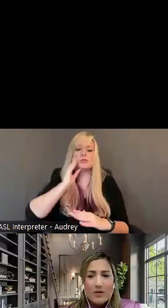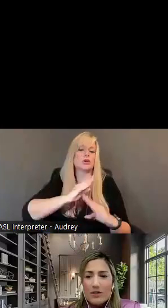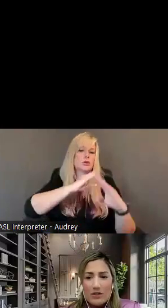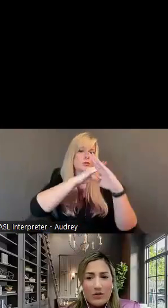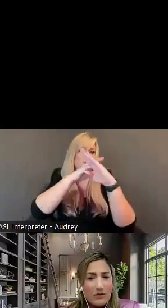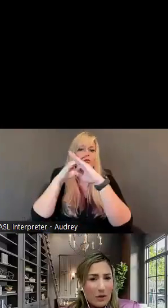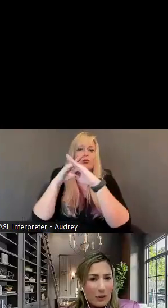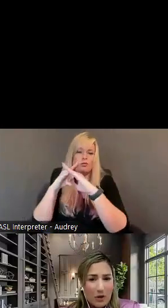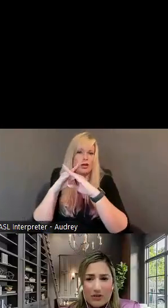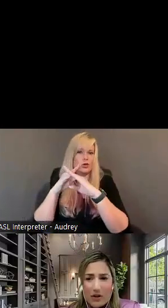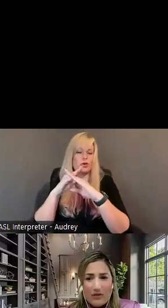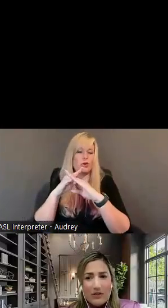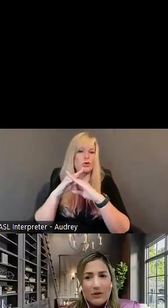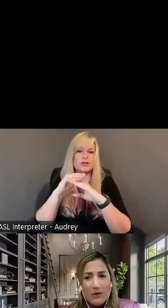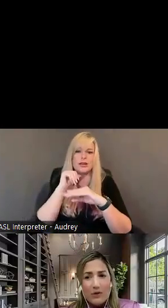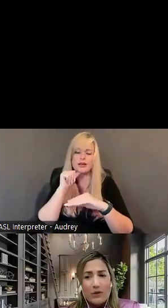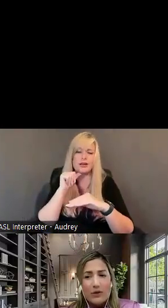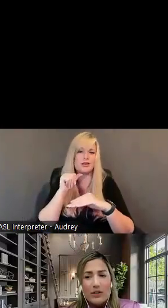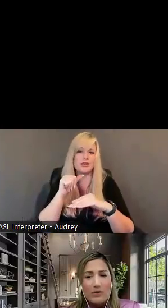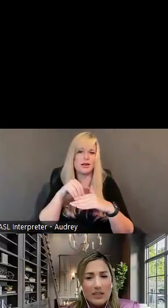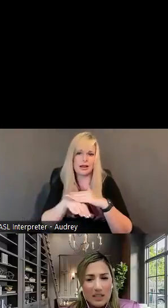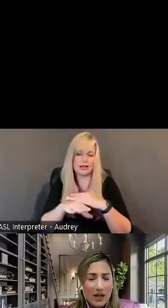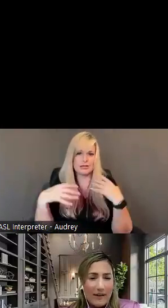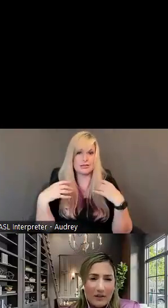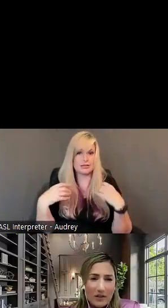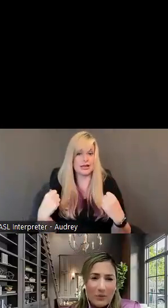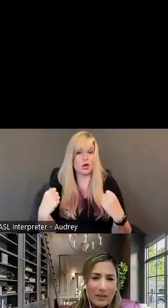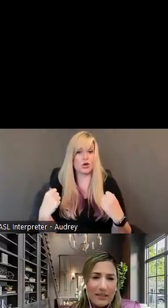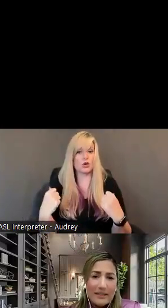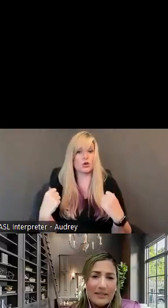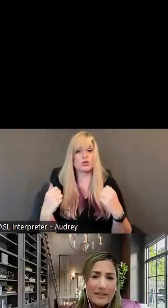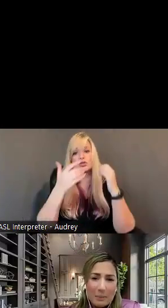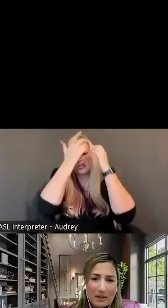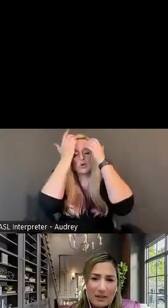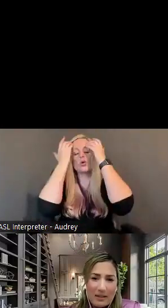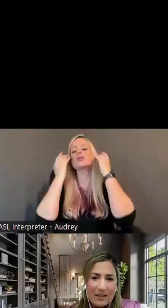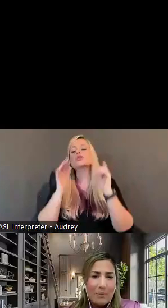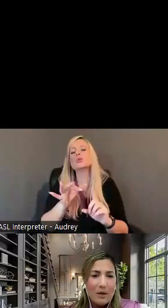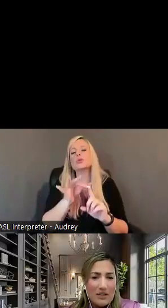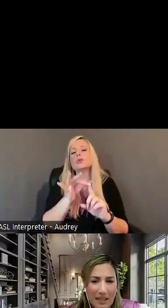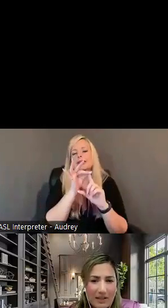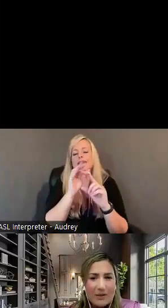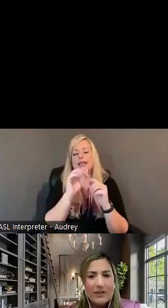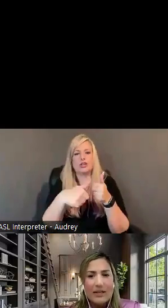traditional frameworks often overlook the unique challenges related to disability, particularly at